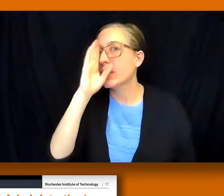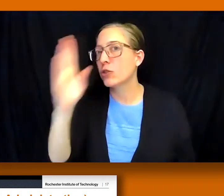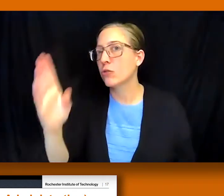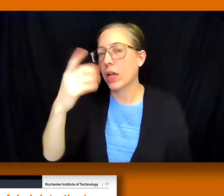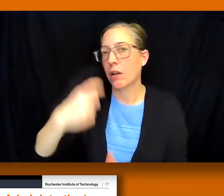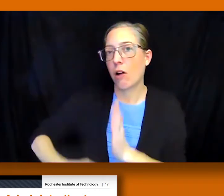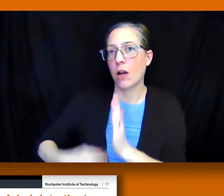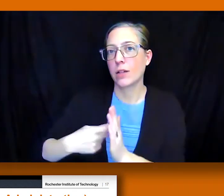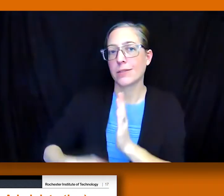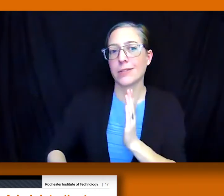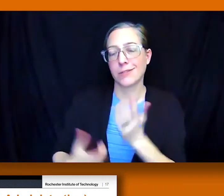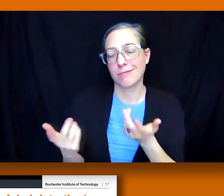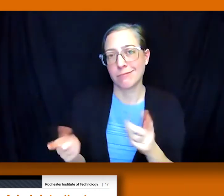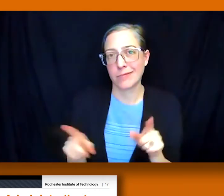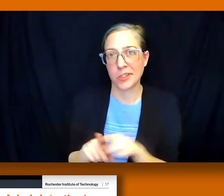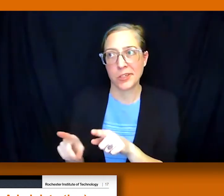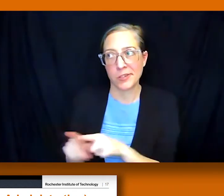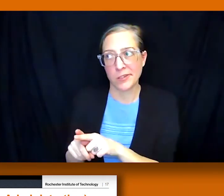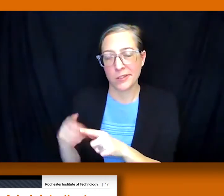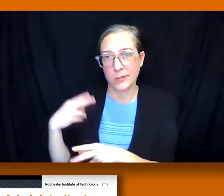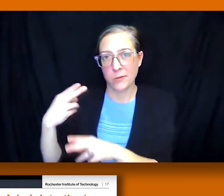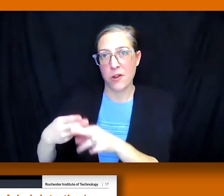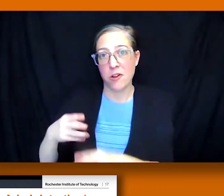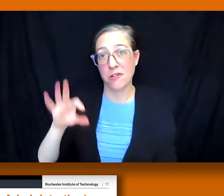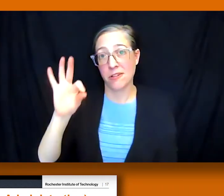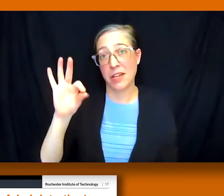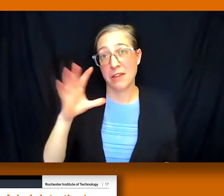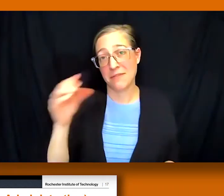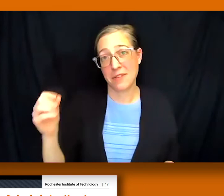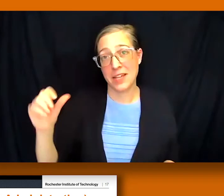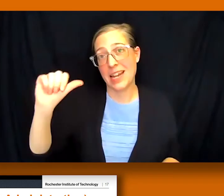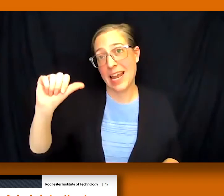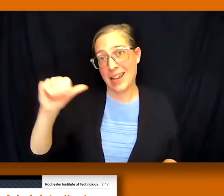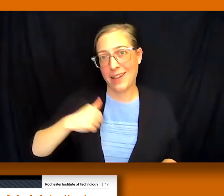since I've mentioned it a bunch of times throughout this presentation.